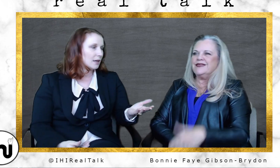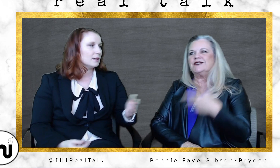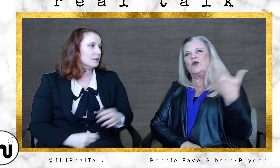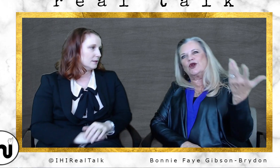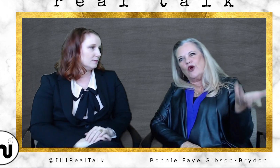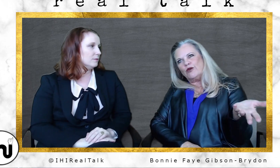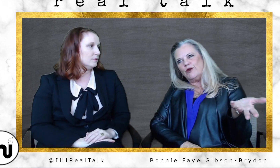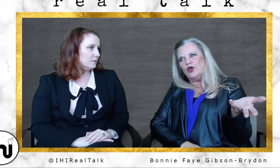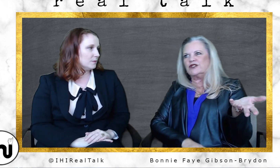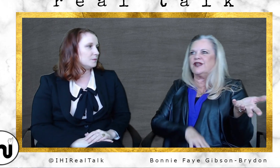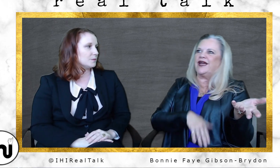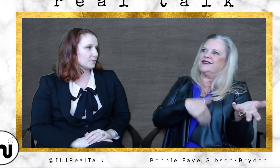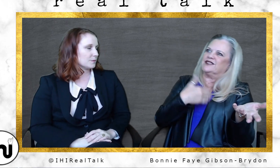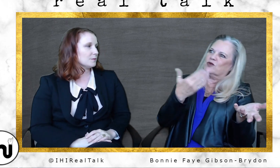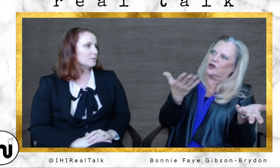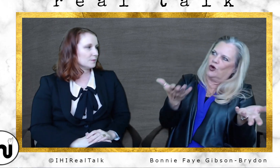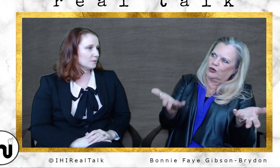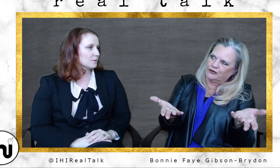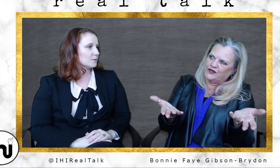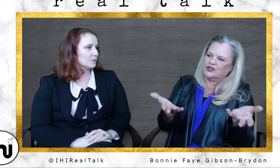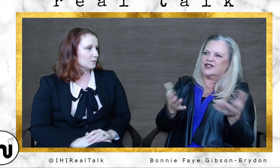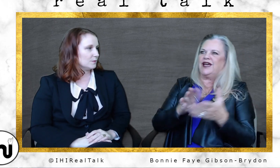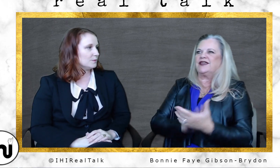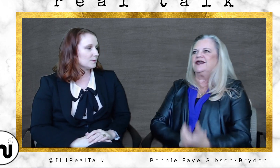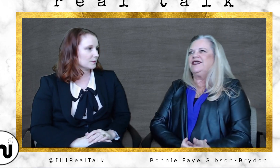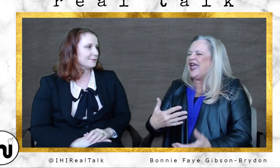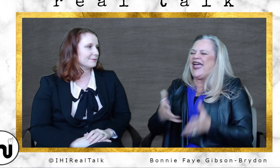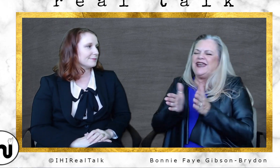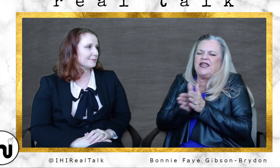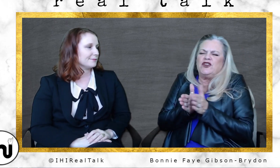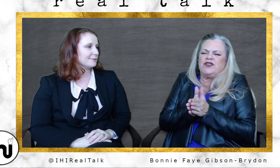This is what a courtroom looks like. This is what a courtroom feels like, and another thing